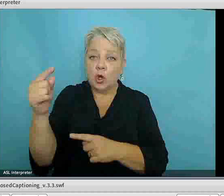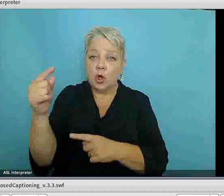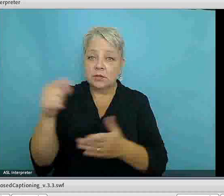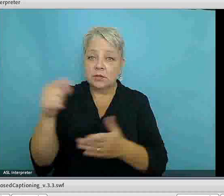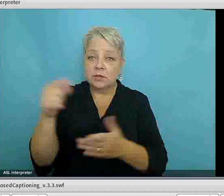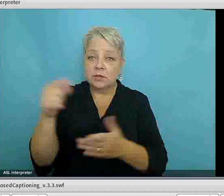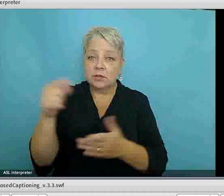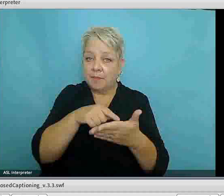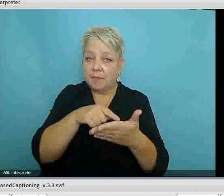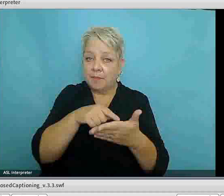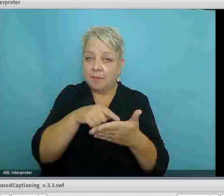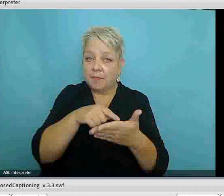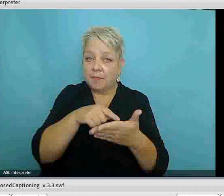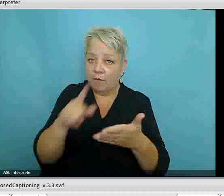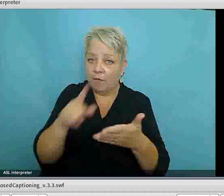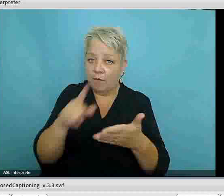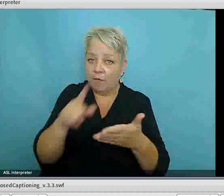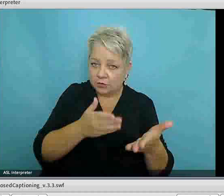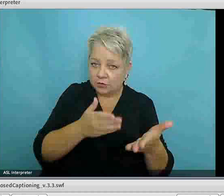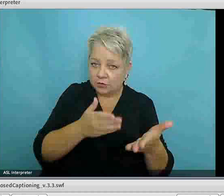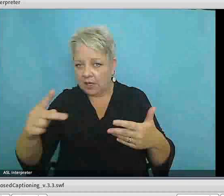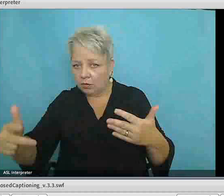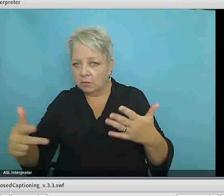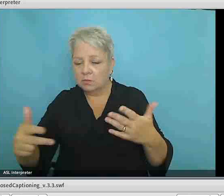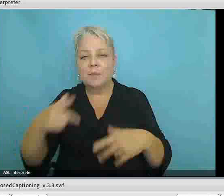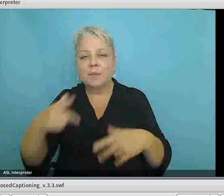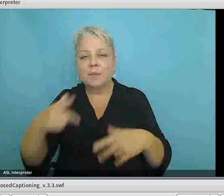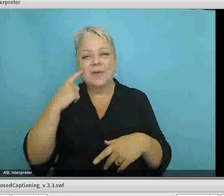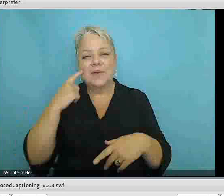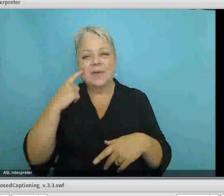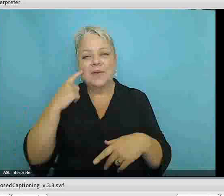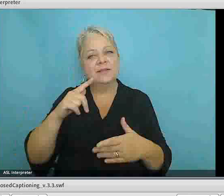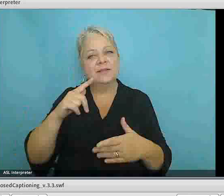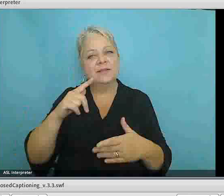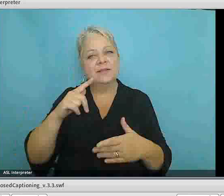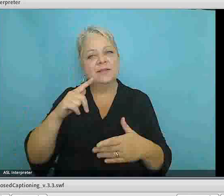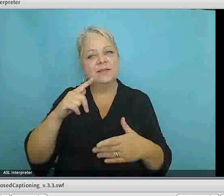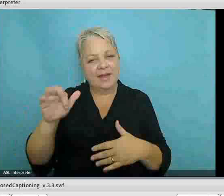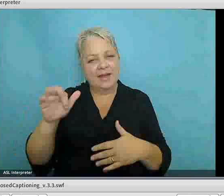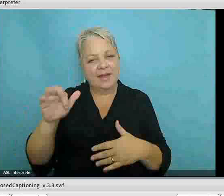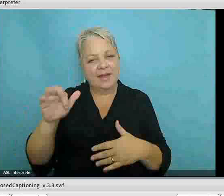bills to Medicare, and in certain cases they're waiting for those bills to get rejected, and then they get sent to Medicaid.